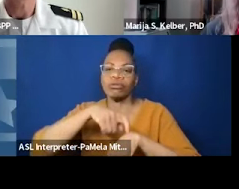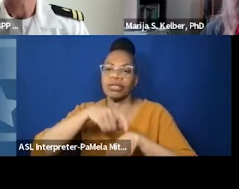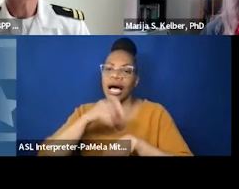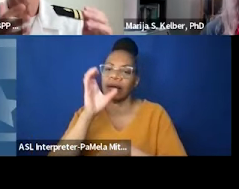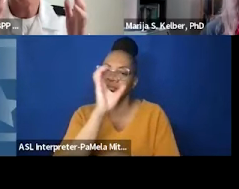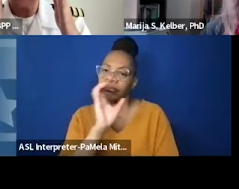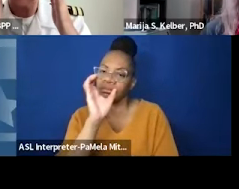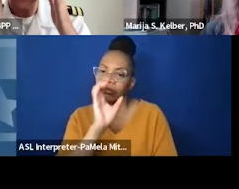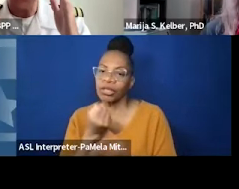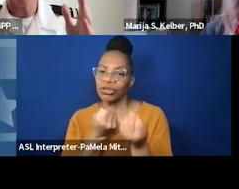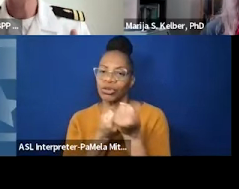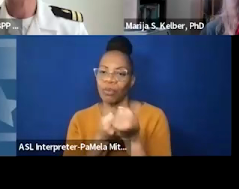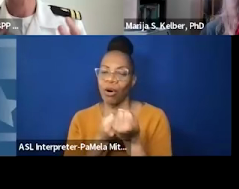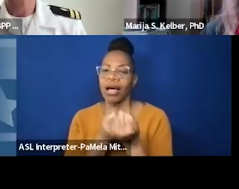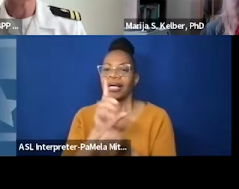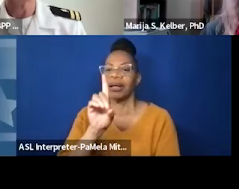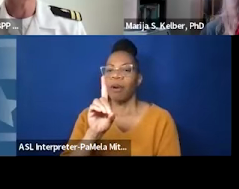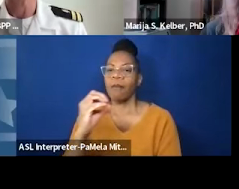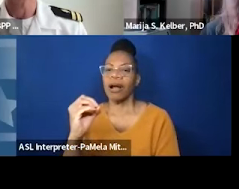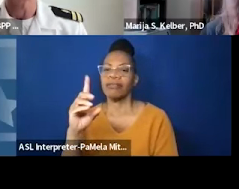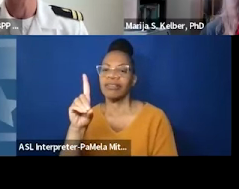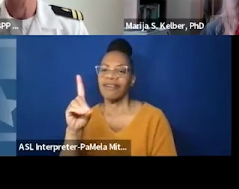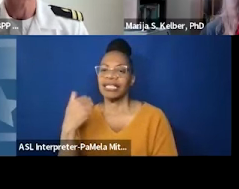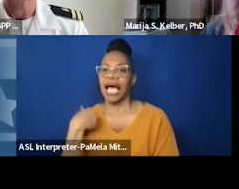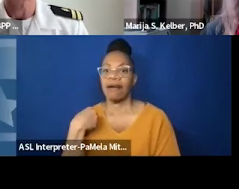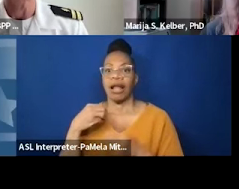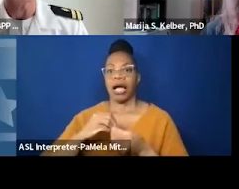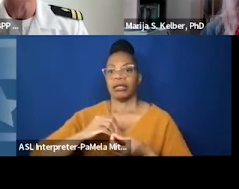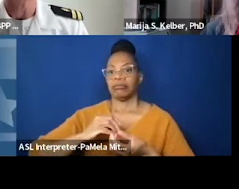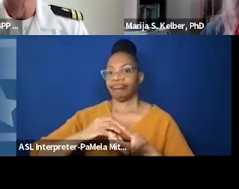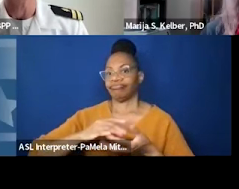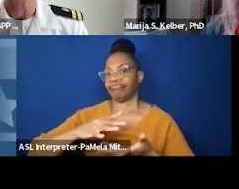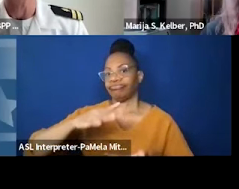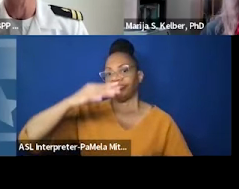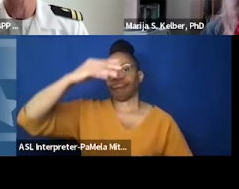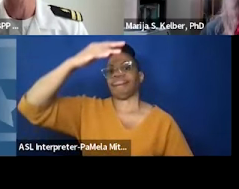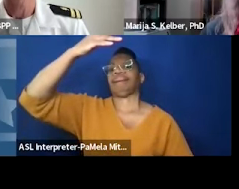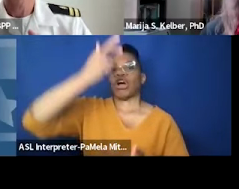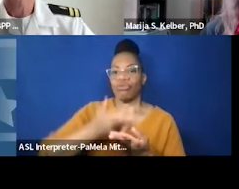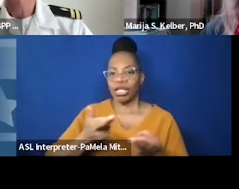The Department of Defense has a vast plethora of resources that provides mental health support